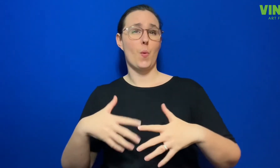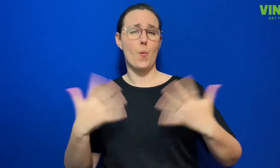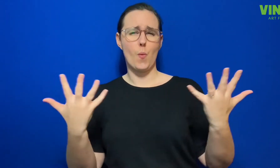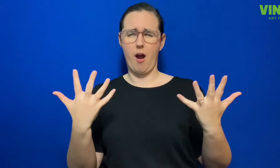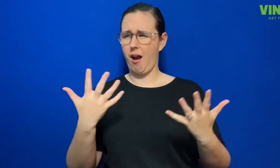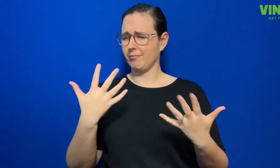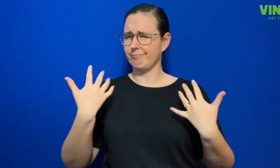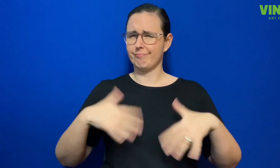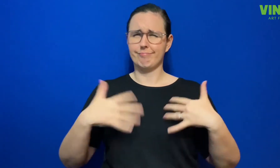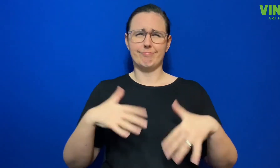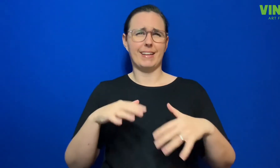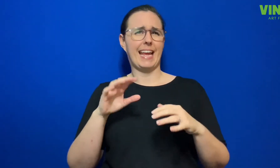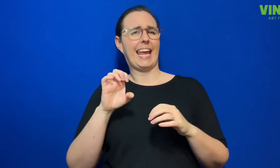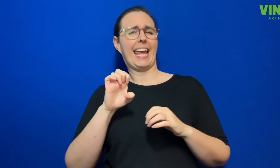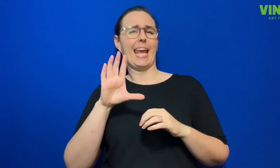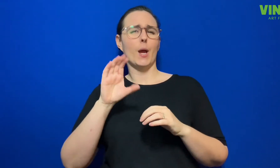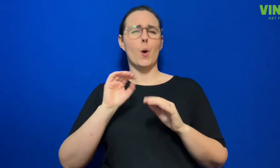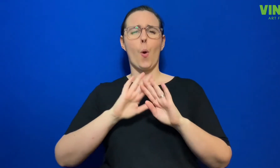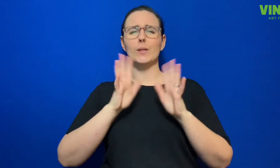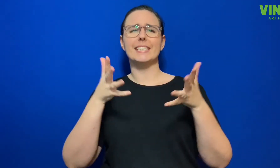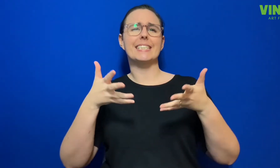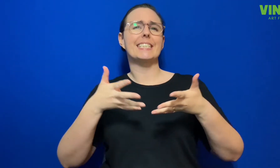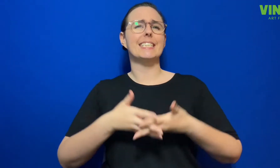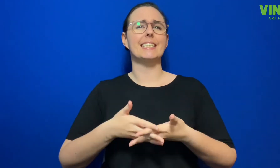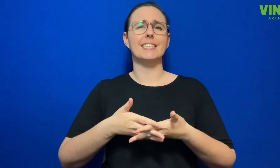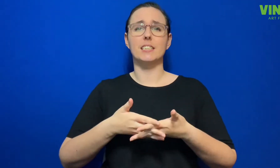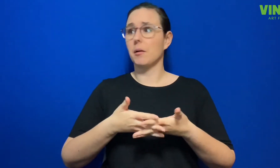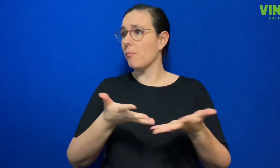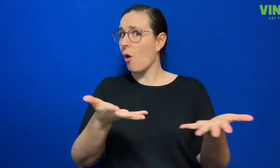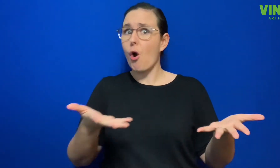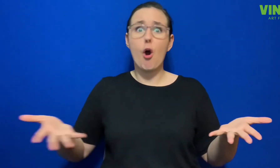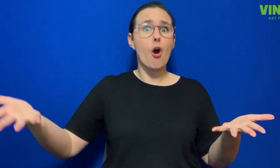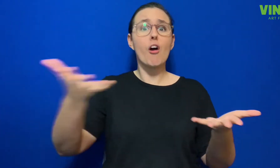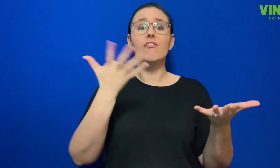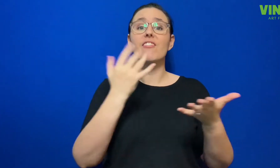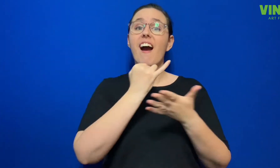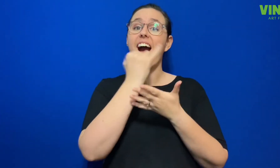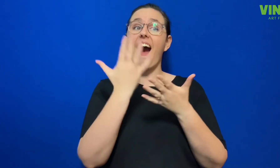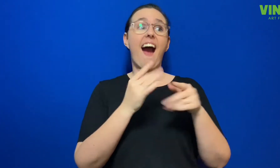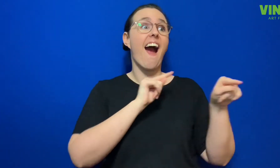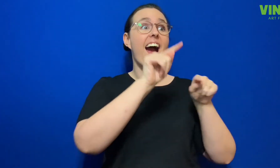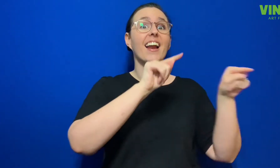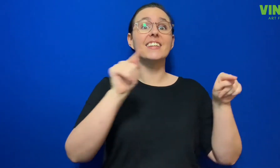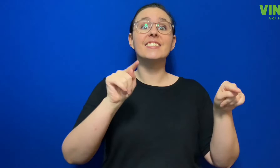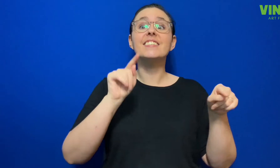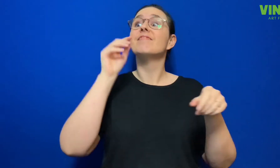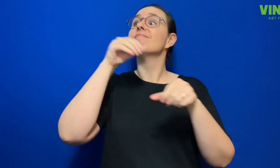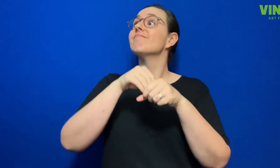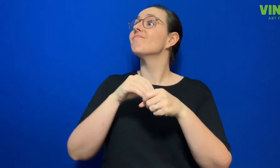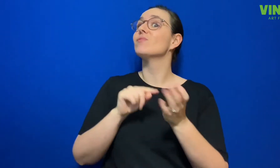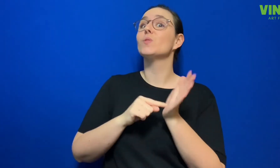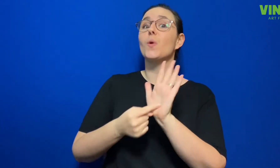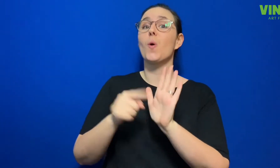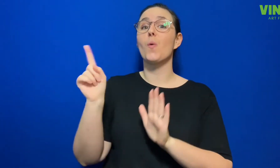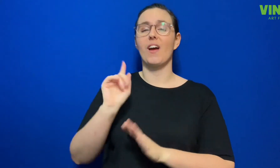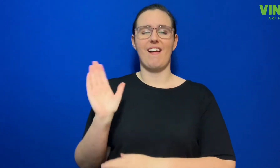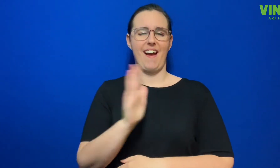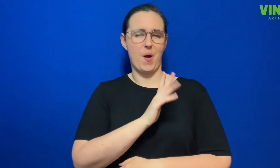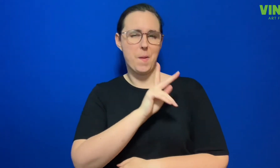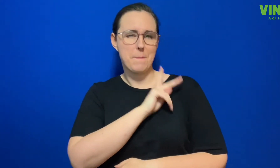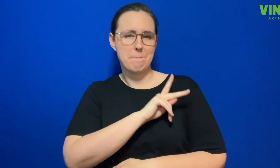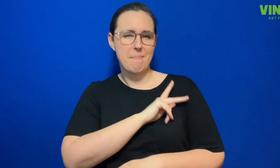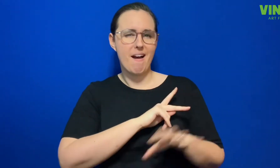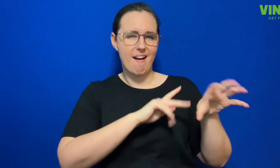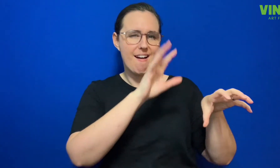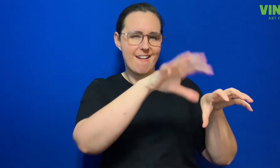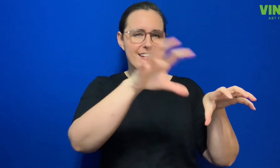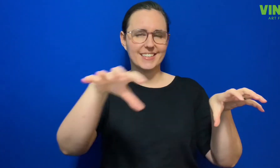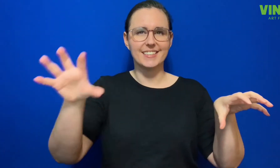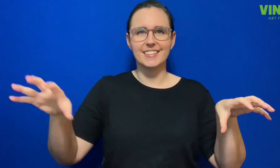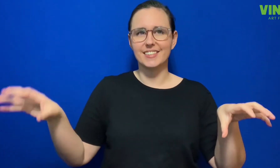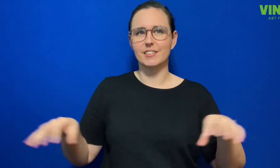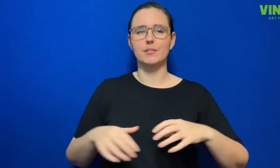lush ecosystem of artists in our own parks.